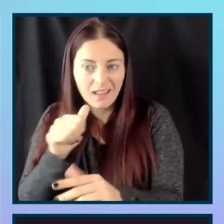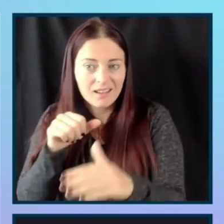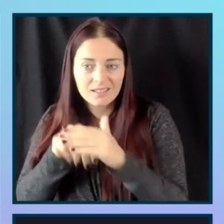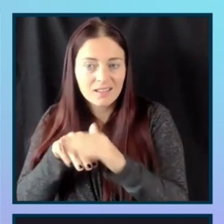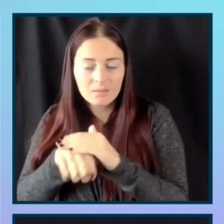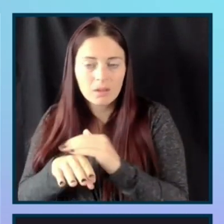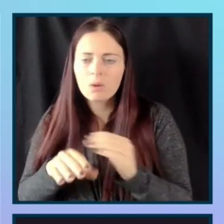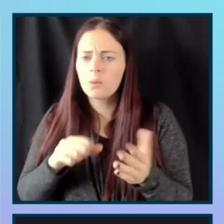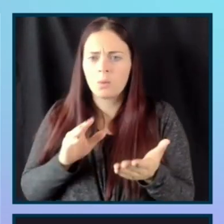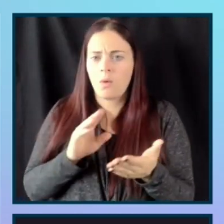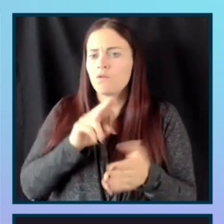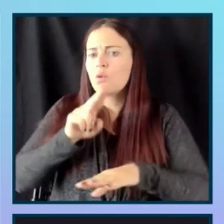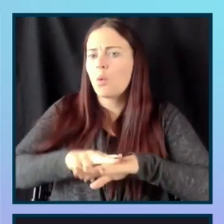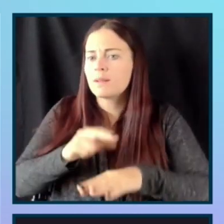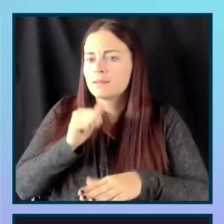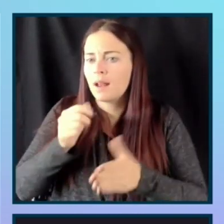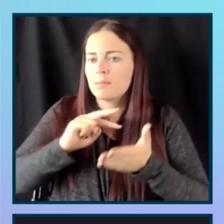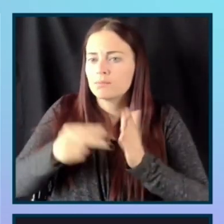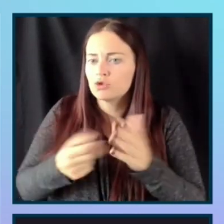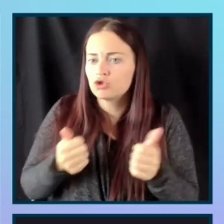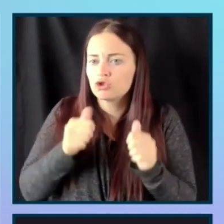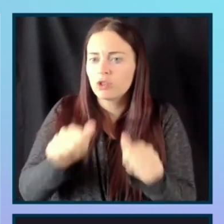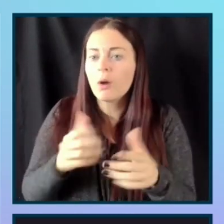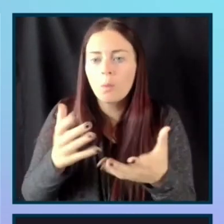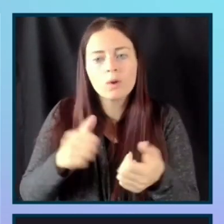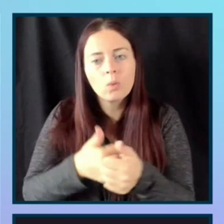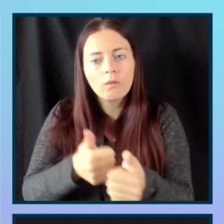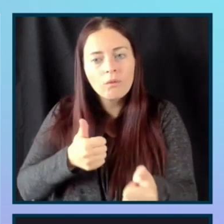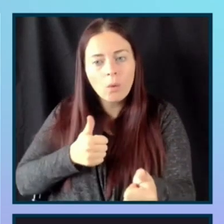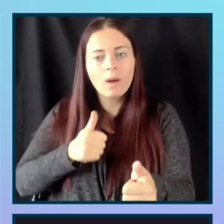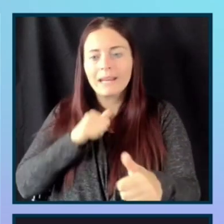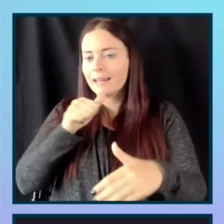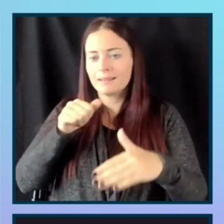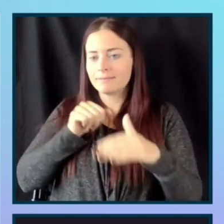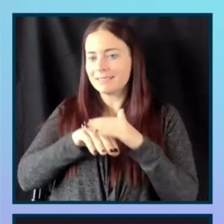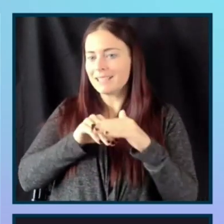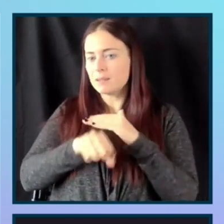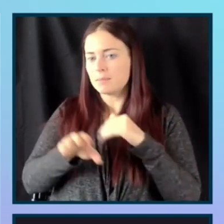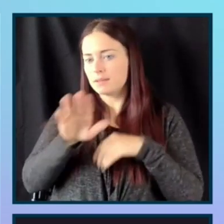and this I'm sure is something everybody tries to avoid. But there is often cases where by injecting something,